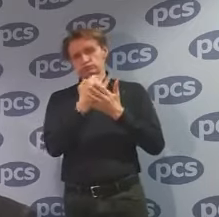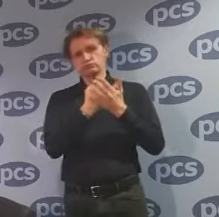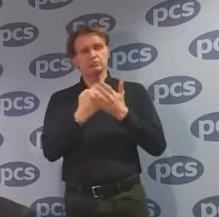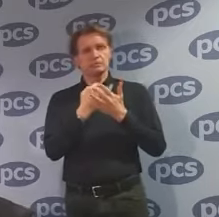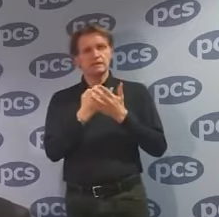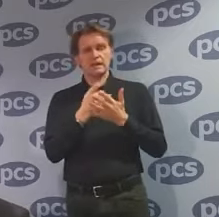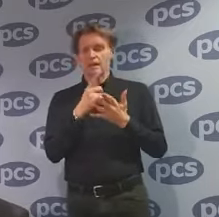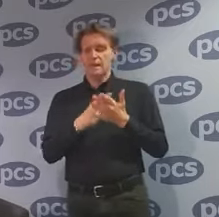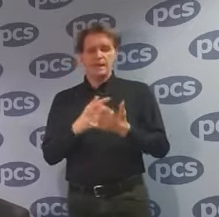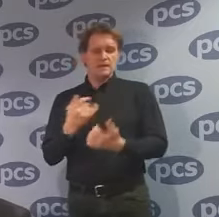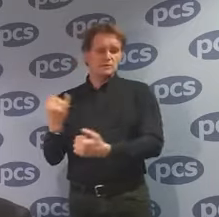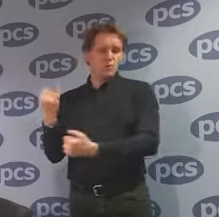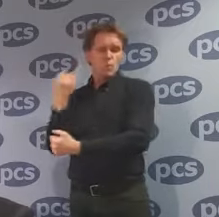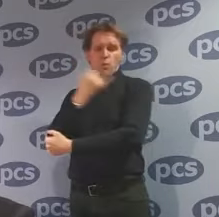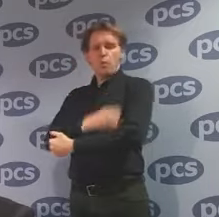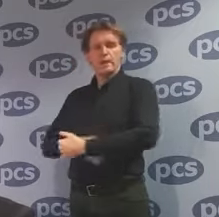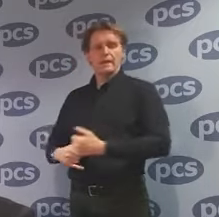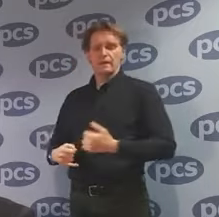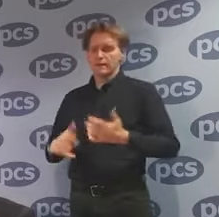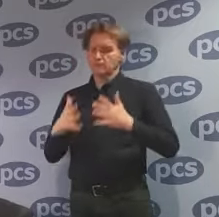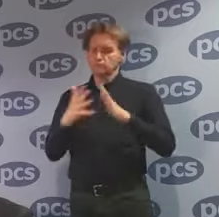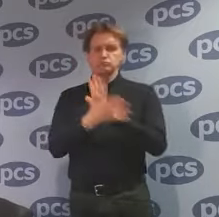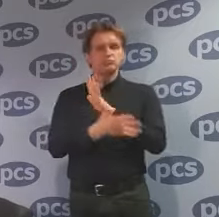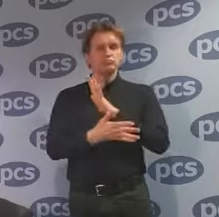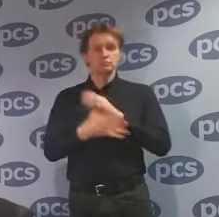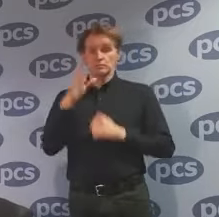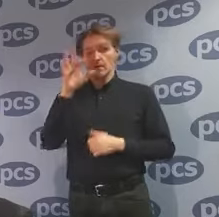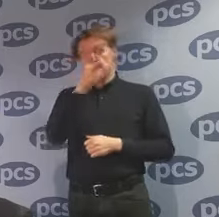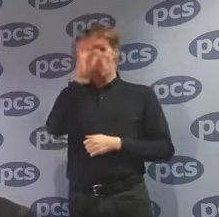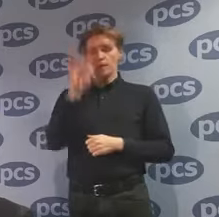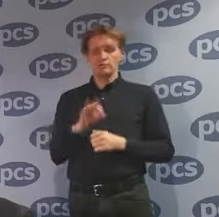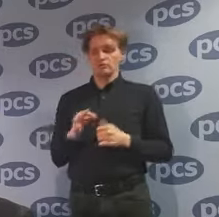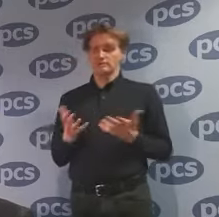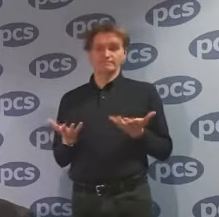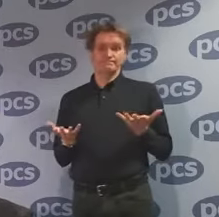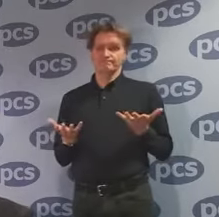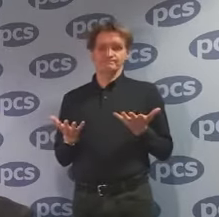weak and so shambolic that the question is absolutely right that if we were now, and